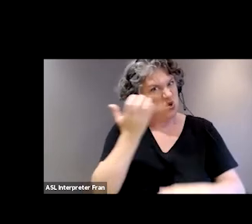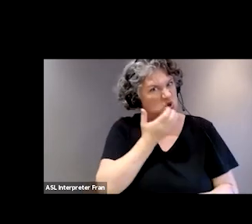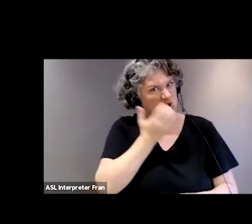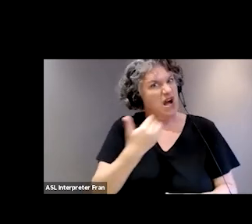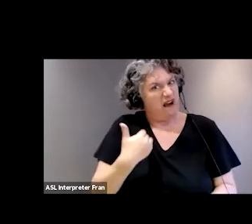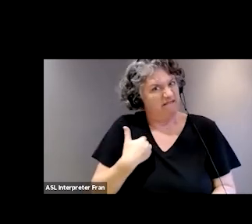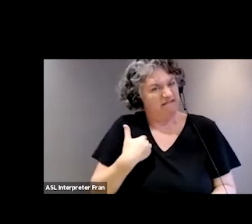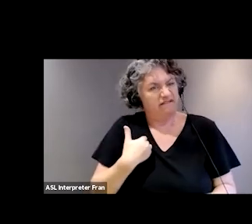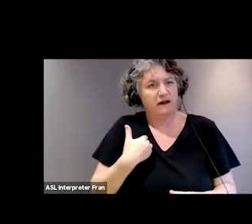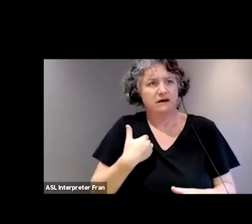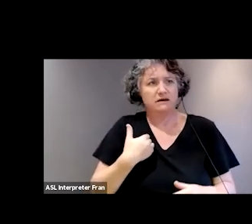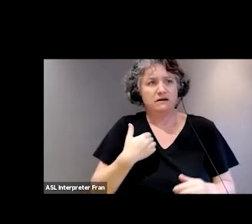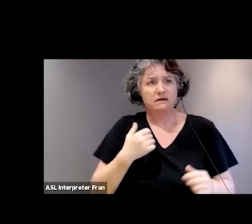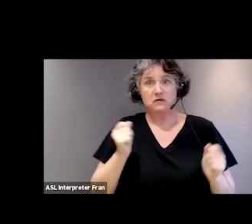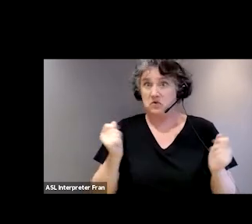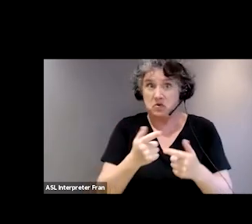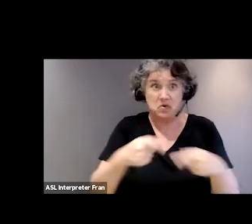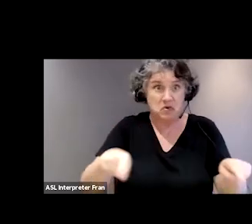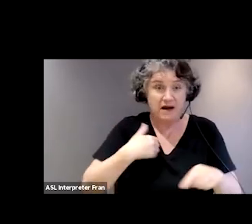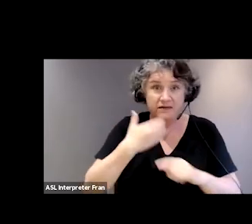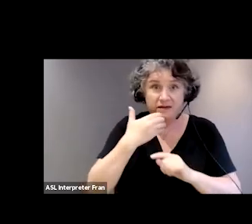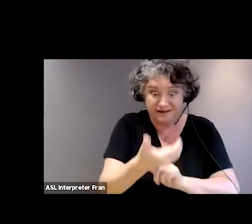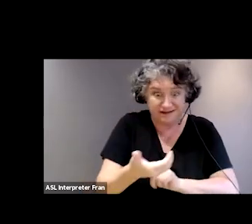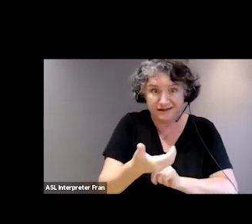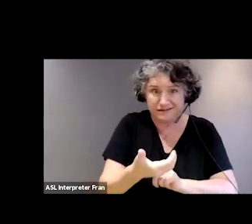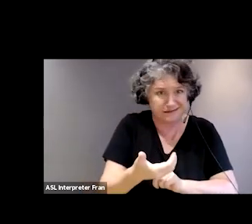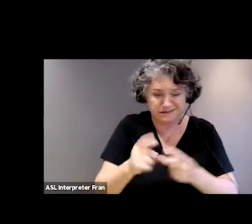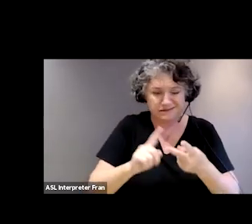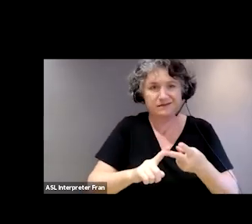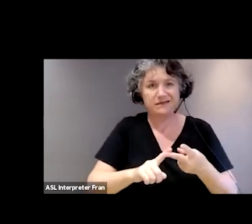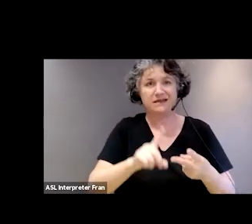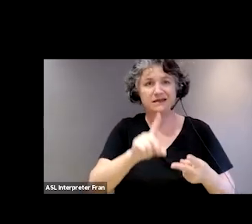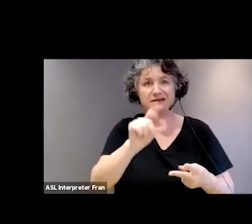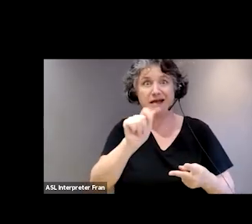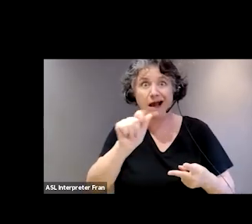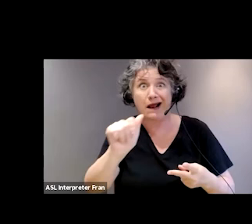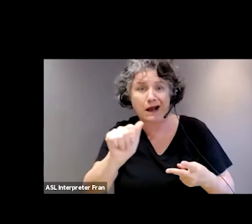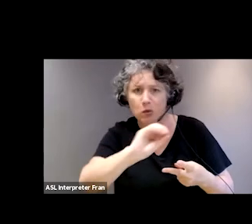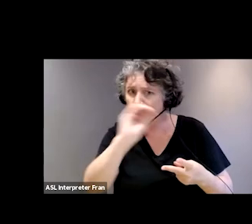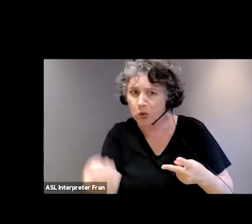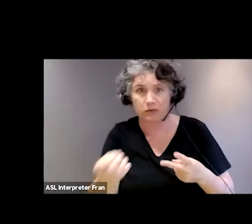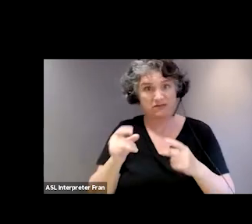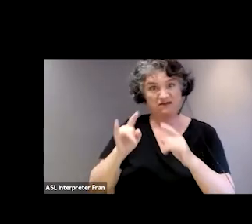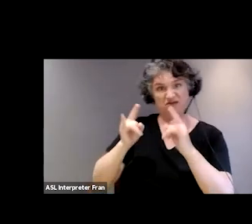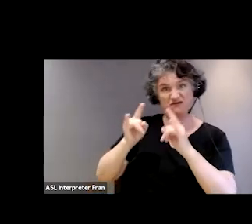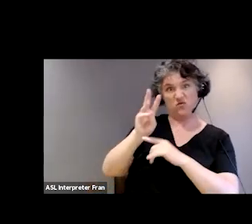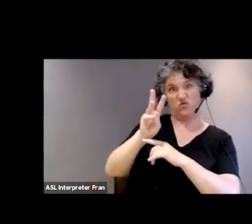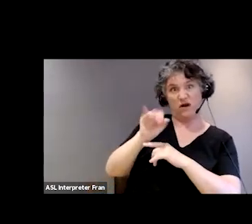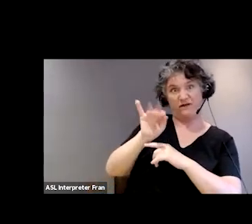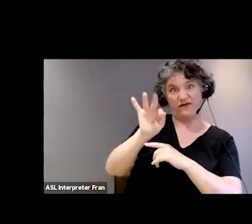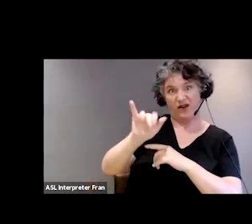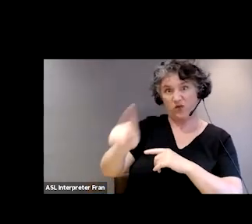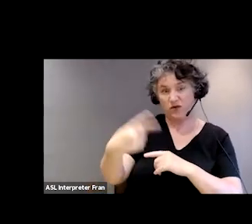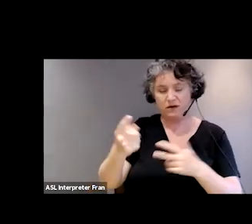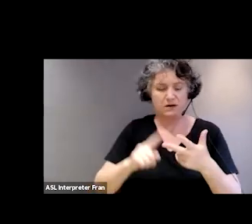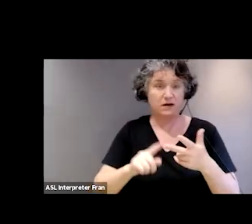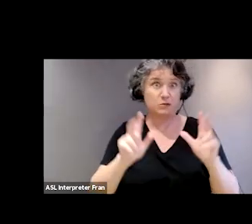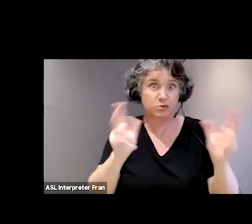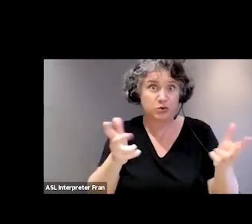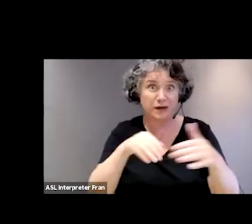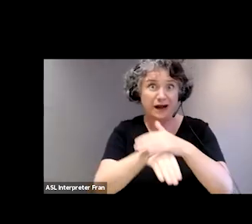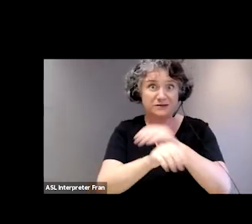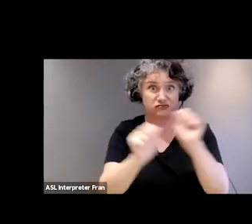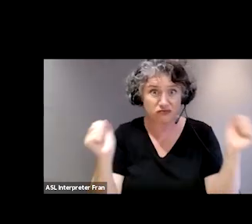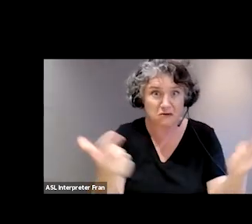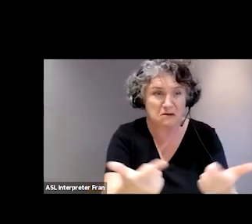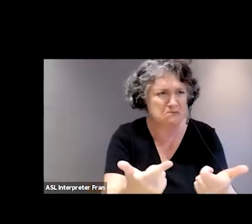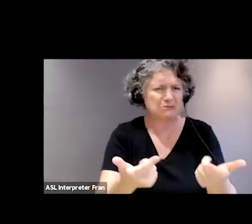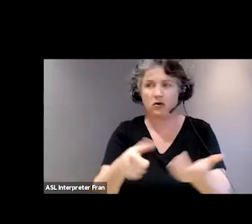to vaccine policy.